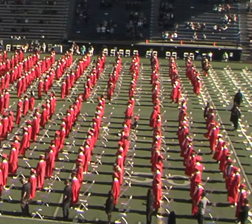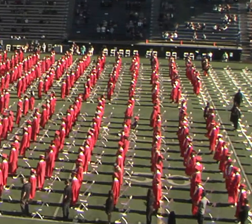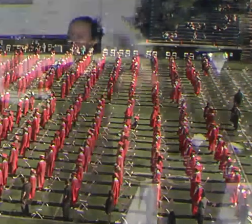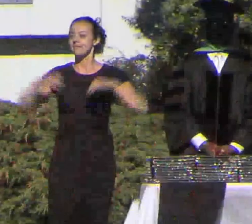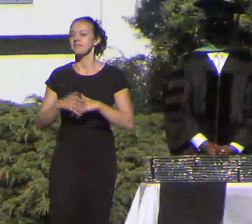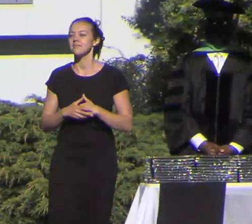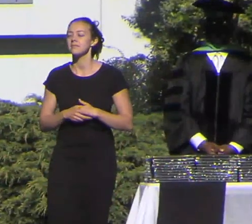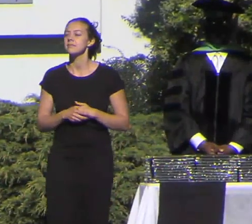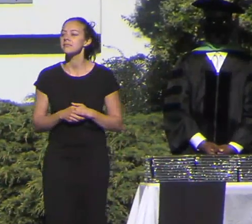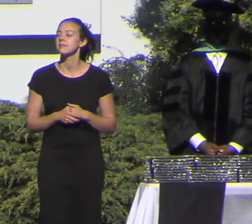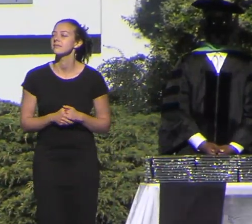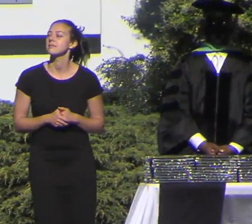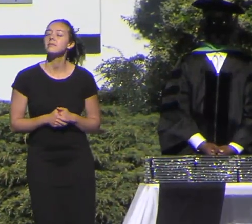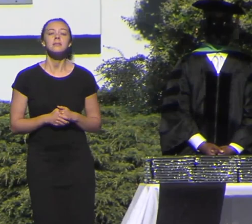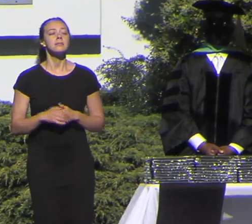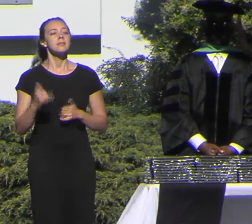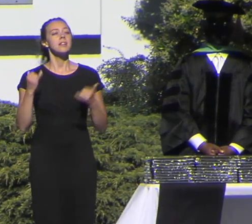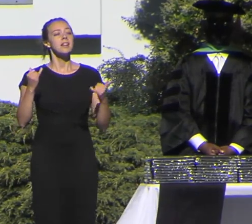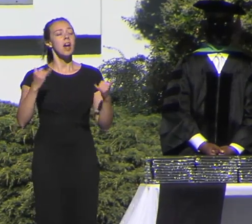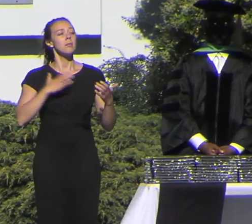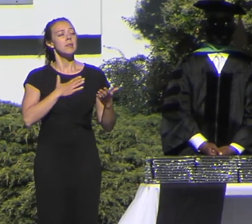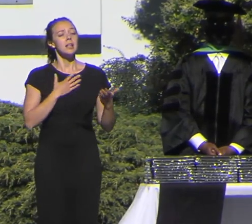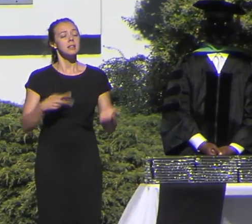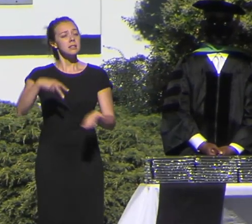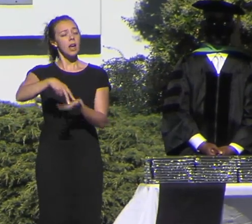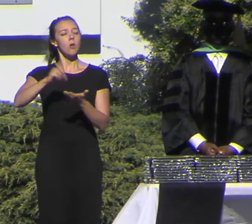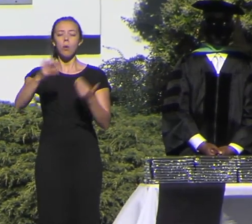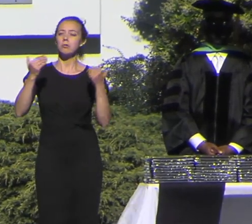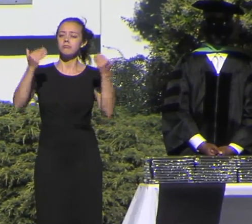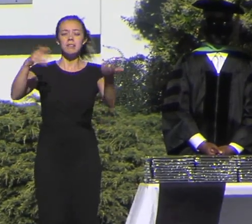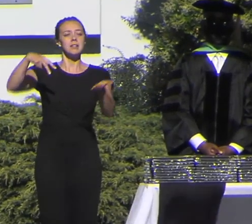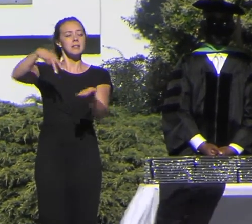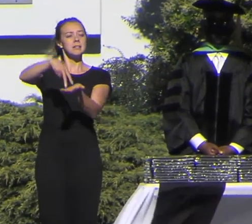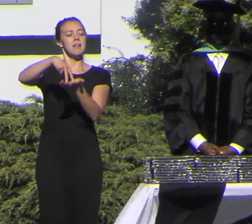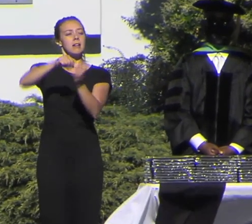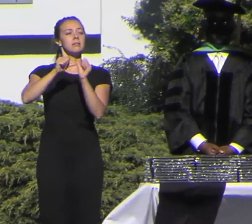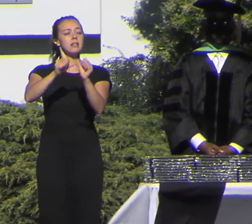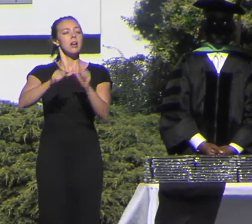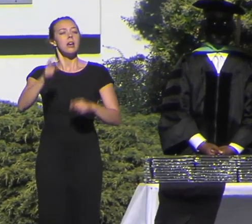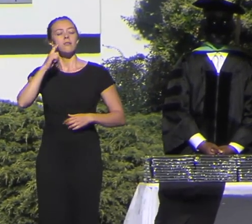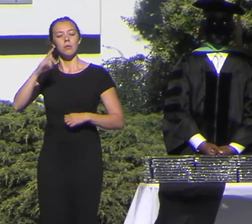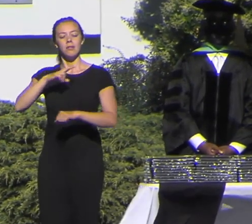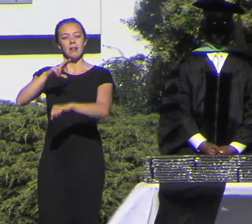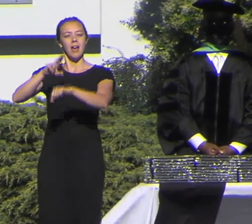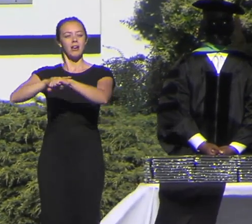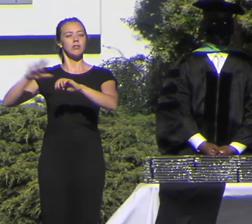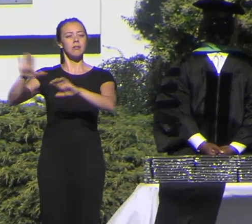Now I would like to ask you to stand or stay standing for the playing of the national anthem by Ballard’s vocal jazz